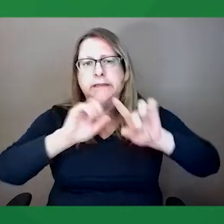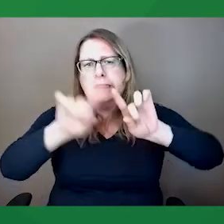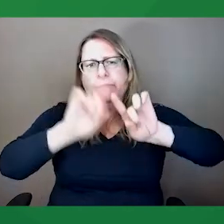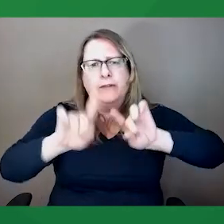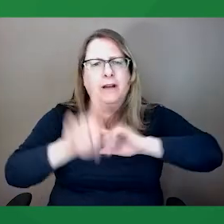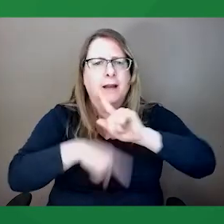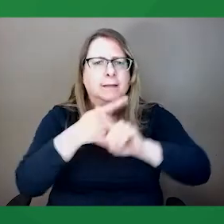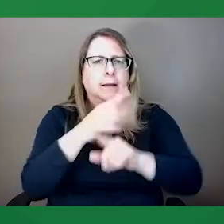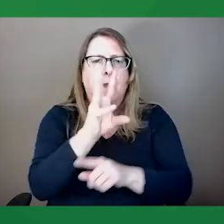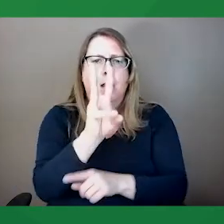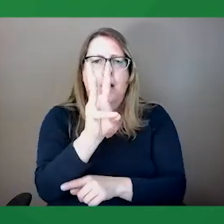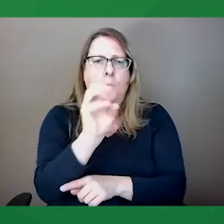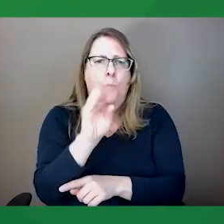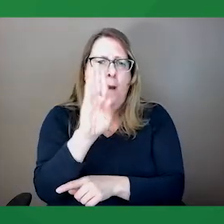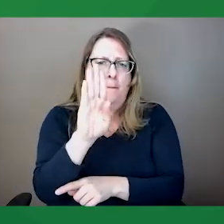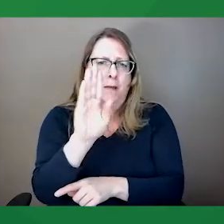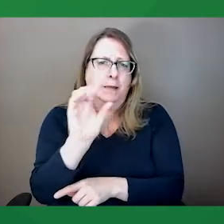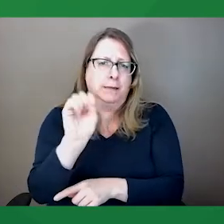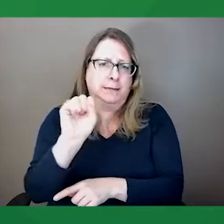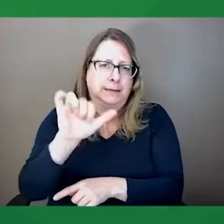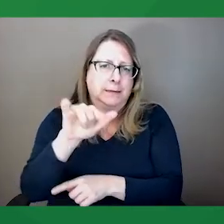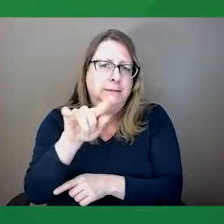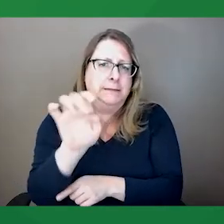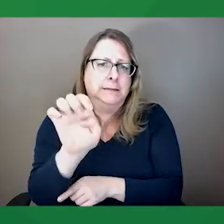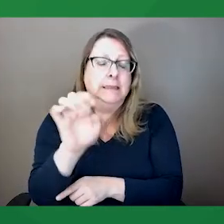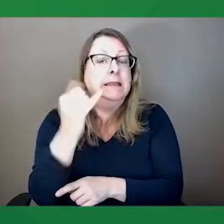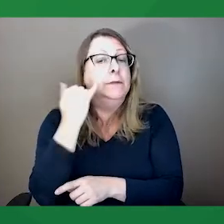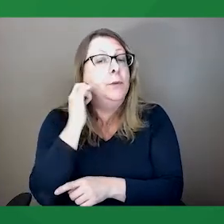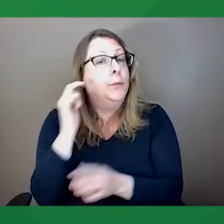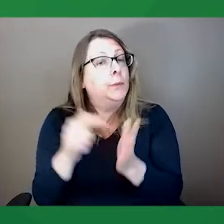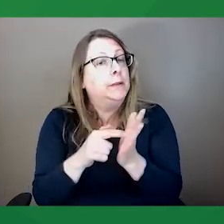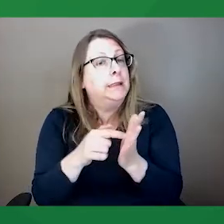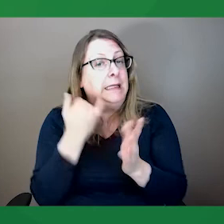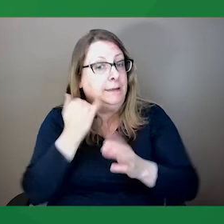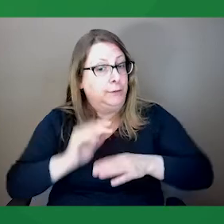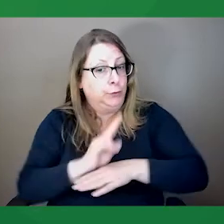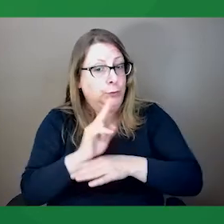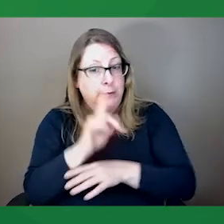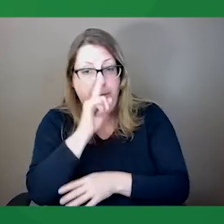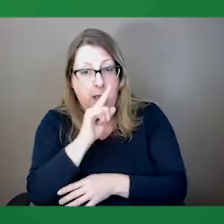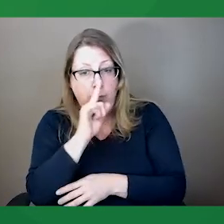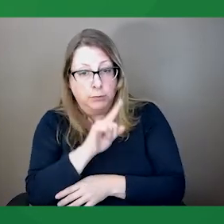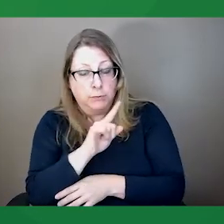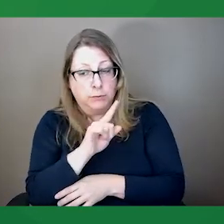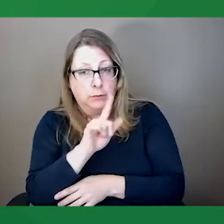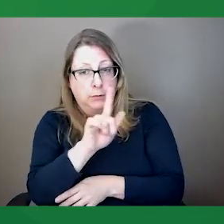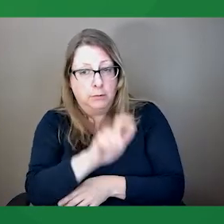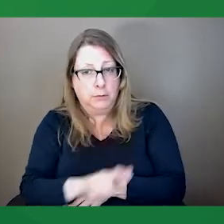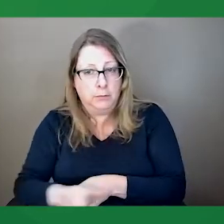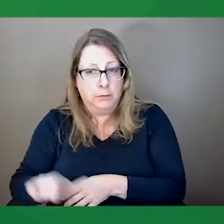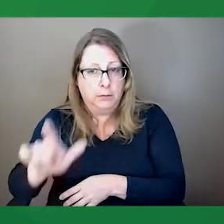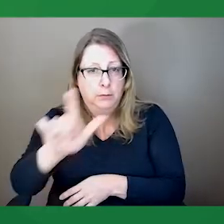choose clothing, apparel, et cetera, you will see that when you use your mouse,